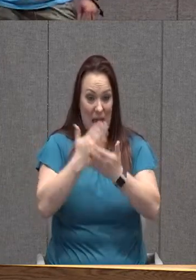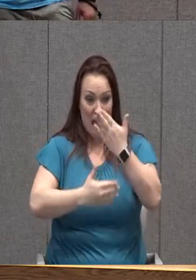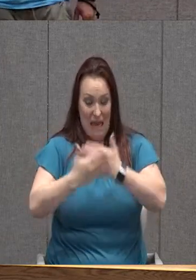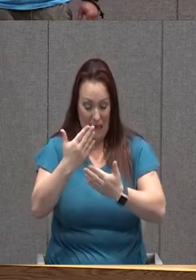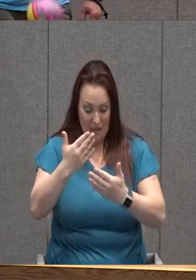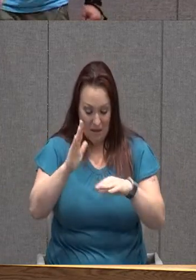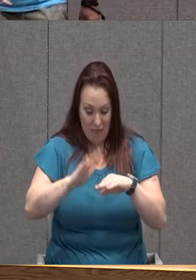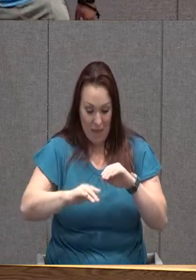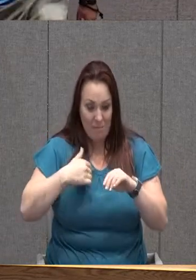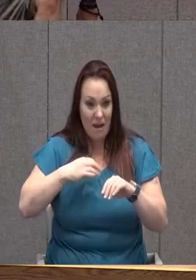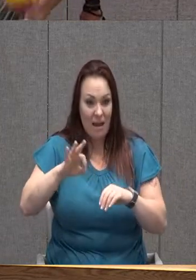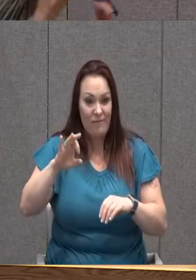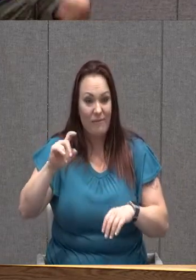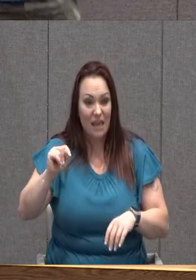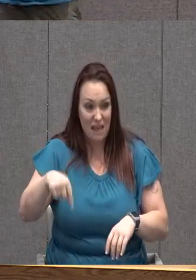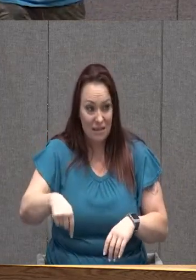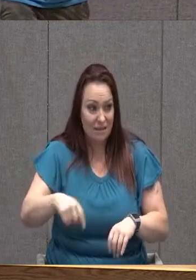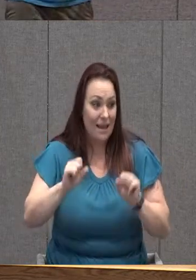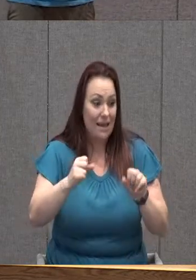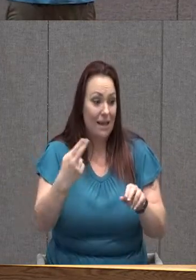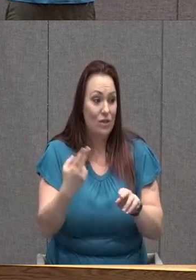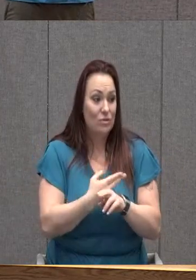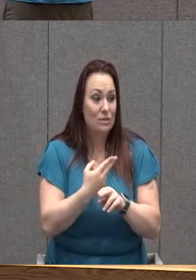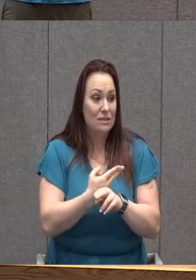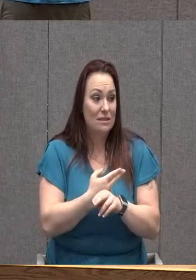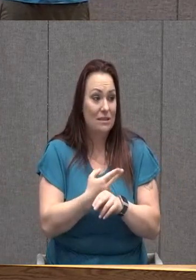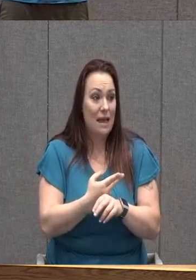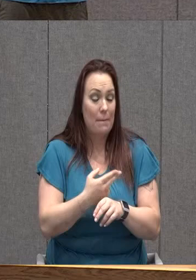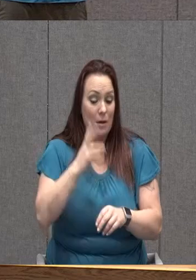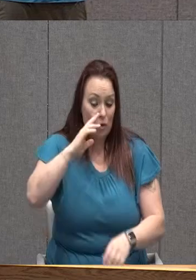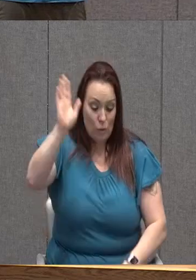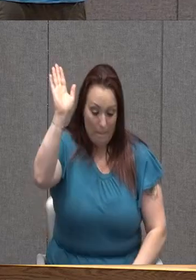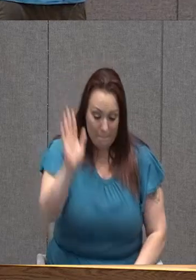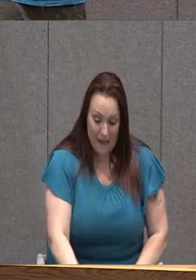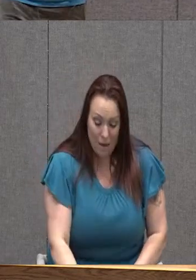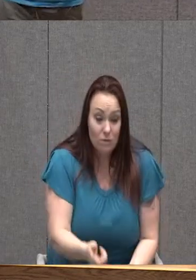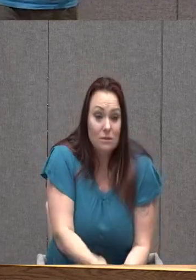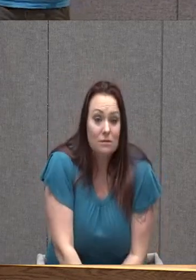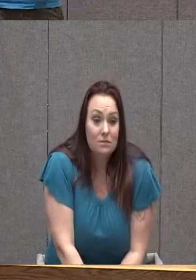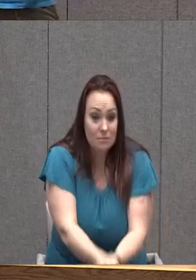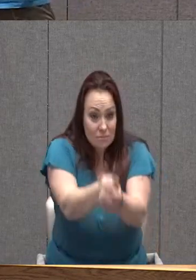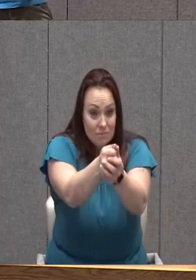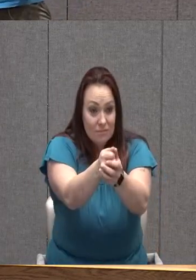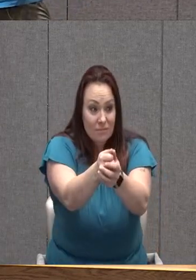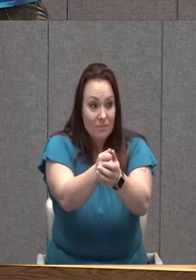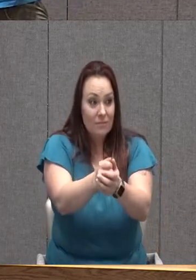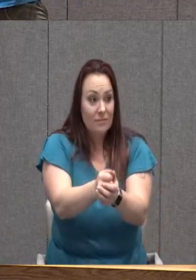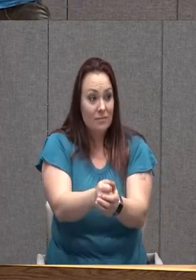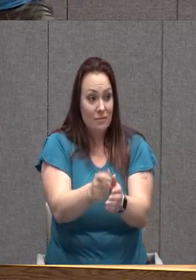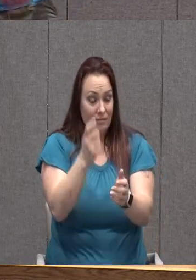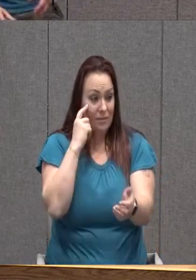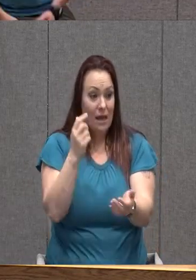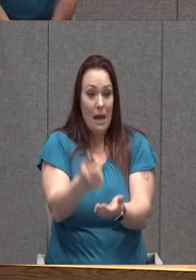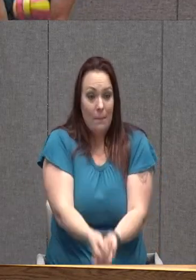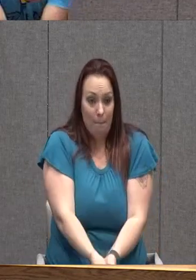I can use the same type of ball, and I can bounce it, and then I can do my forearm bump,